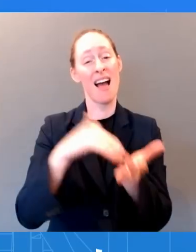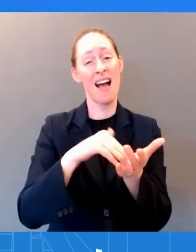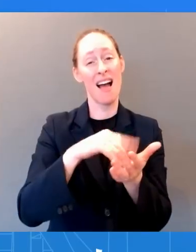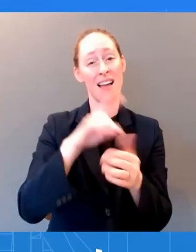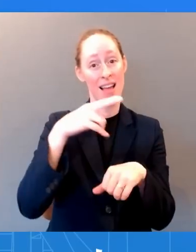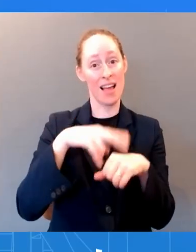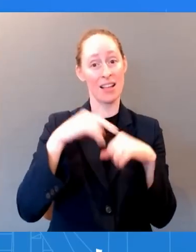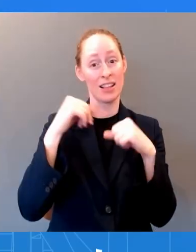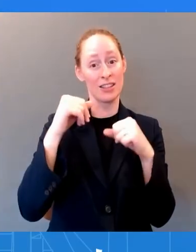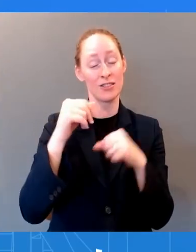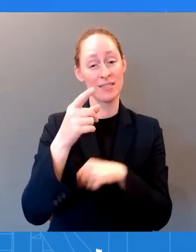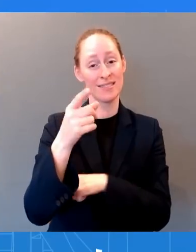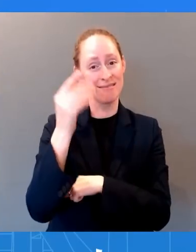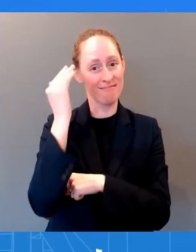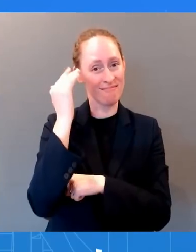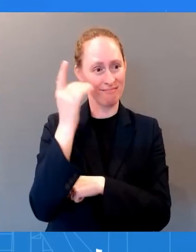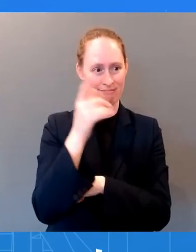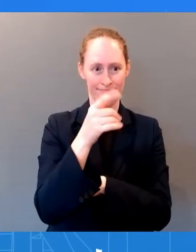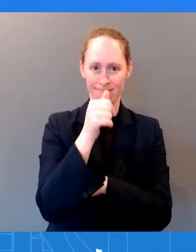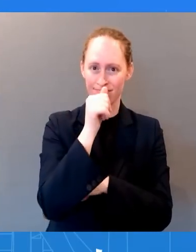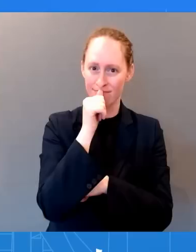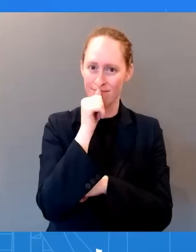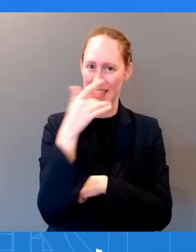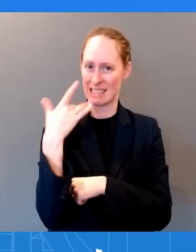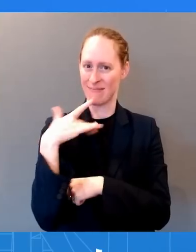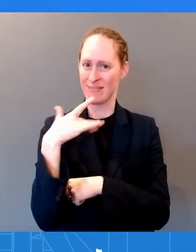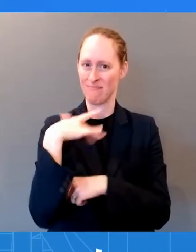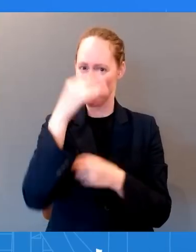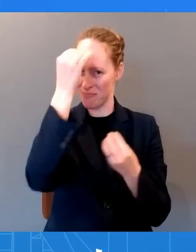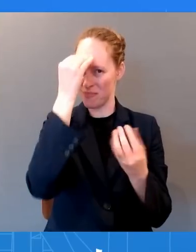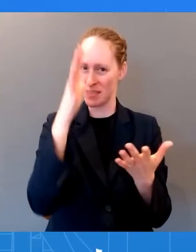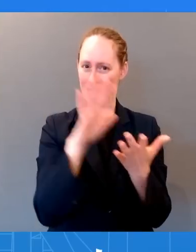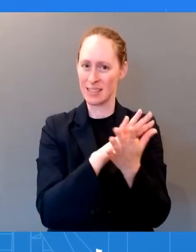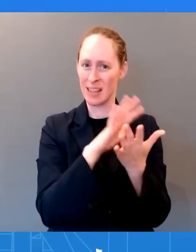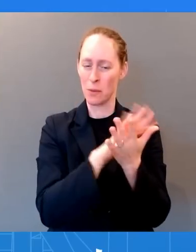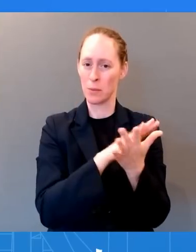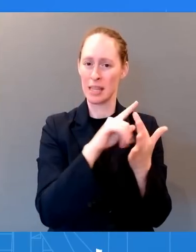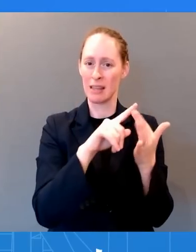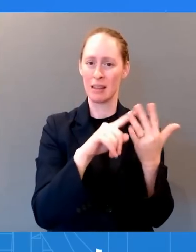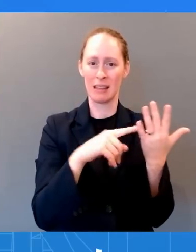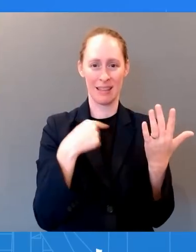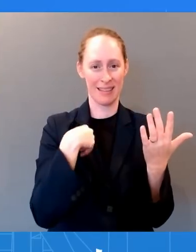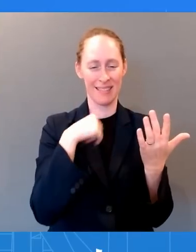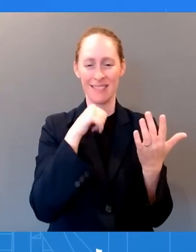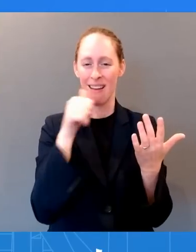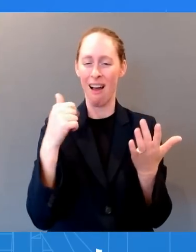it is something that we just don't speak to. We don't get into information included in the President's classified materials